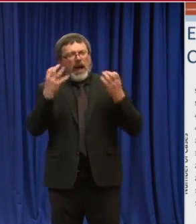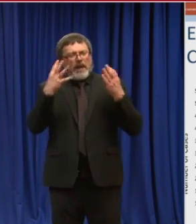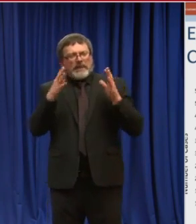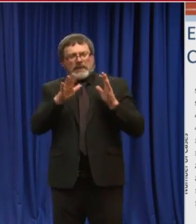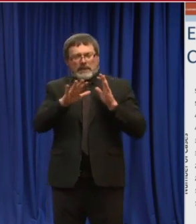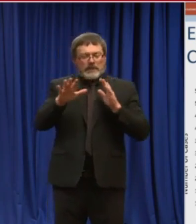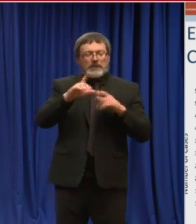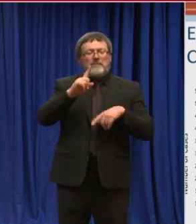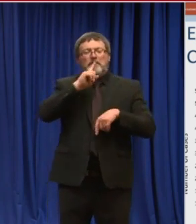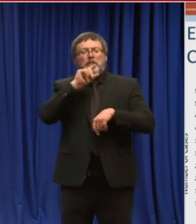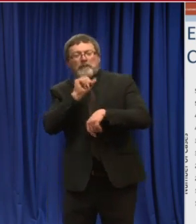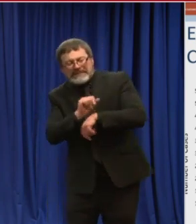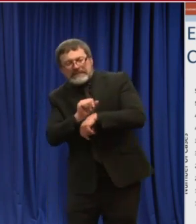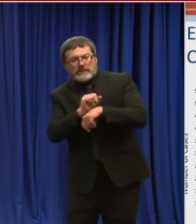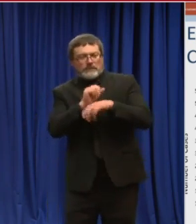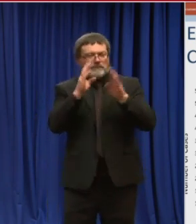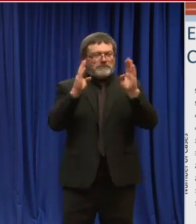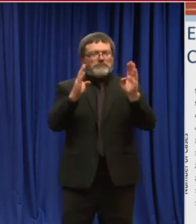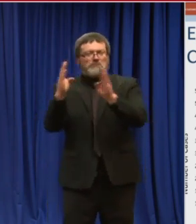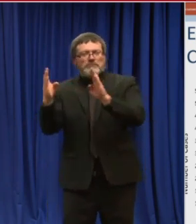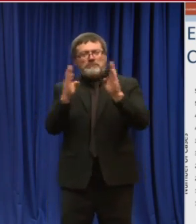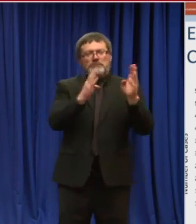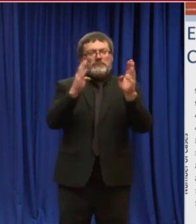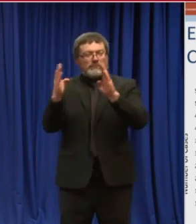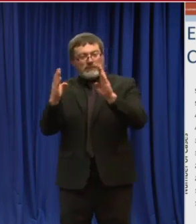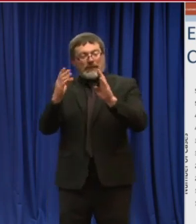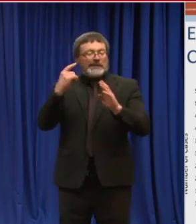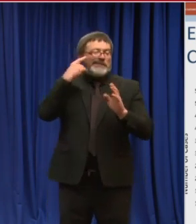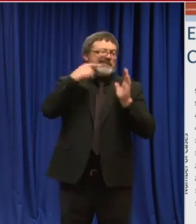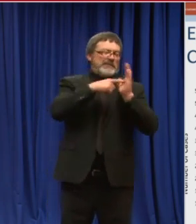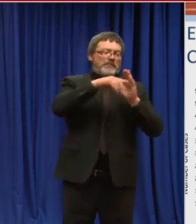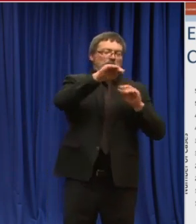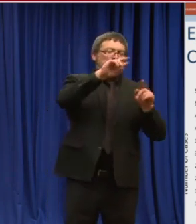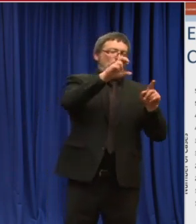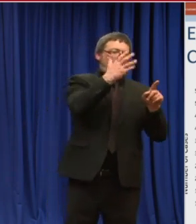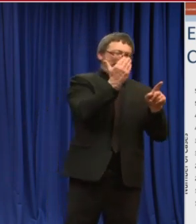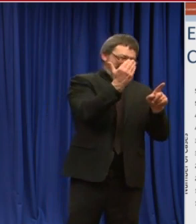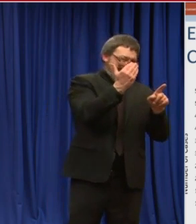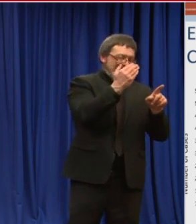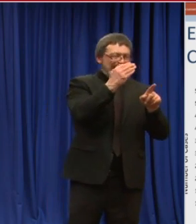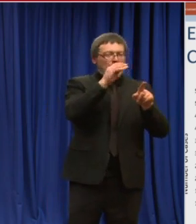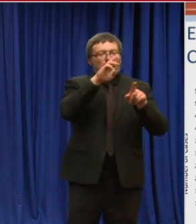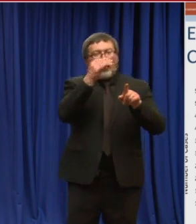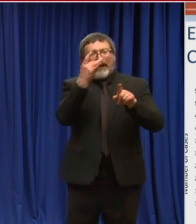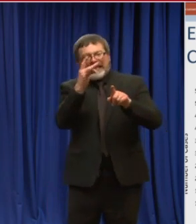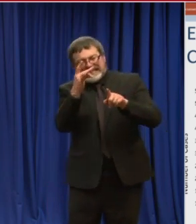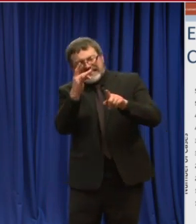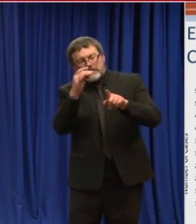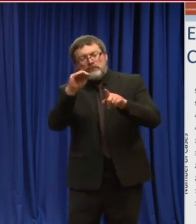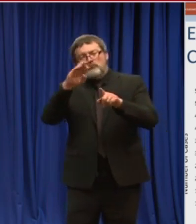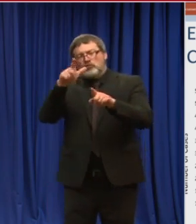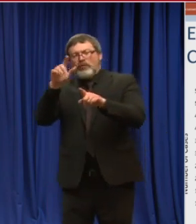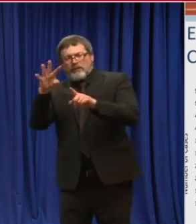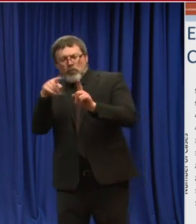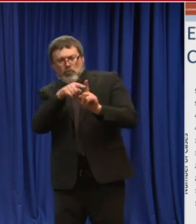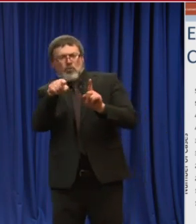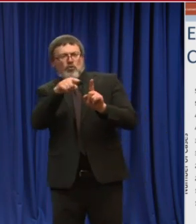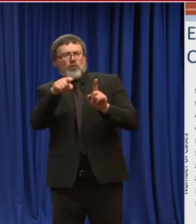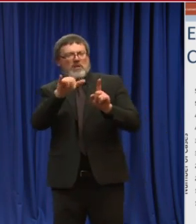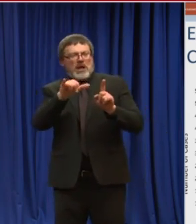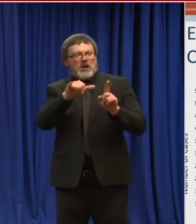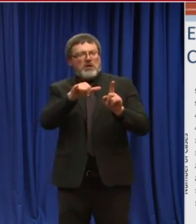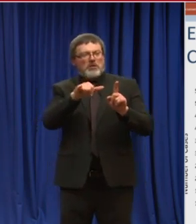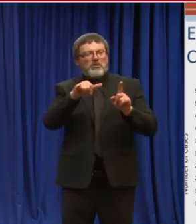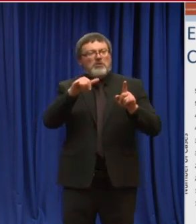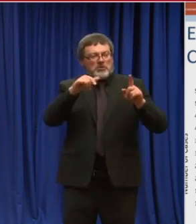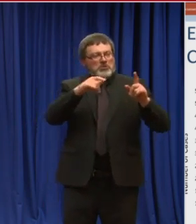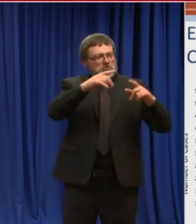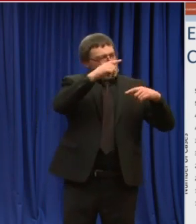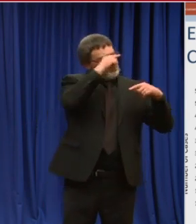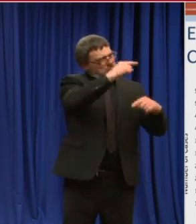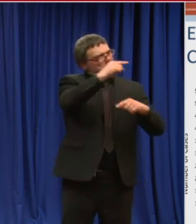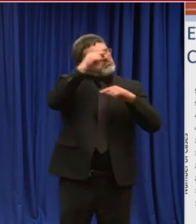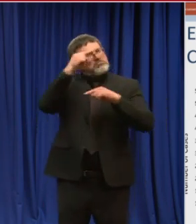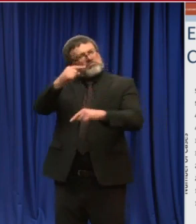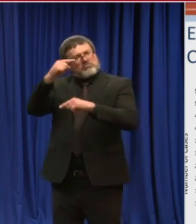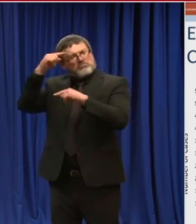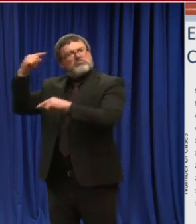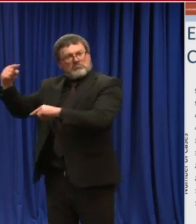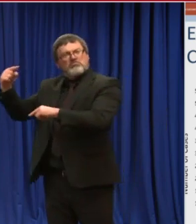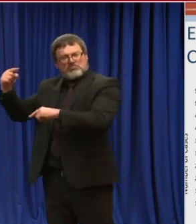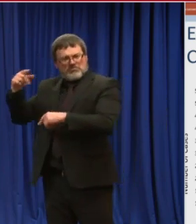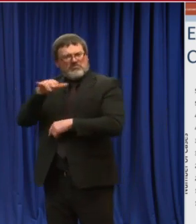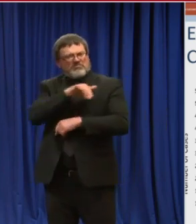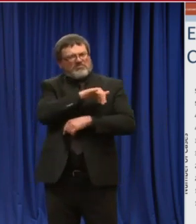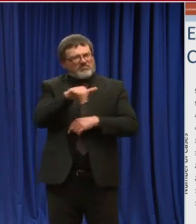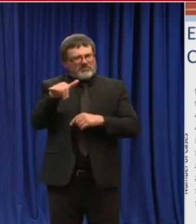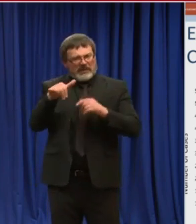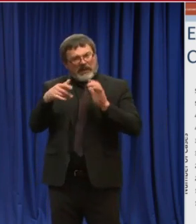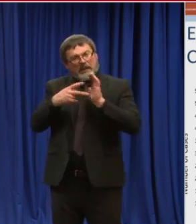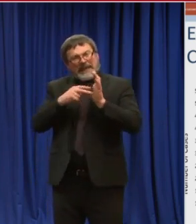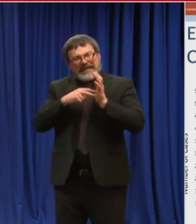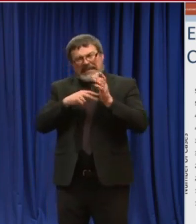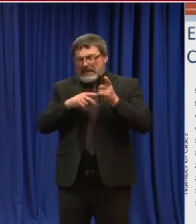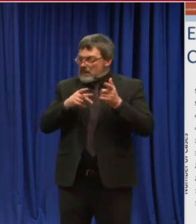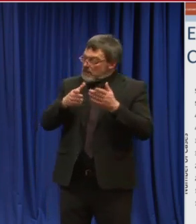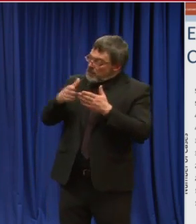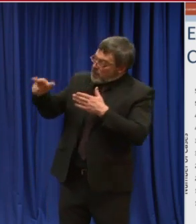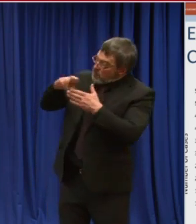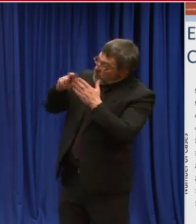SO IF YOU GO BACK TO THE LARGEST NUMBERS OF CASES THAT HAVE BEEN REPORTED WHICH LOOKS LIKE MARCH 15TH, MARCH 18TH AND MARCH 24 DO YOU HAVE ANY INFORMATION ON WHAT HAPPENED BETWEEN THE TWO TO